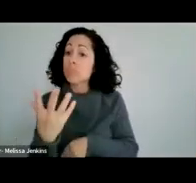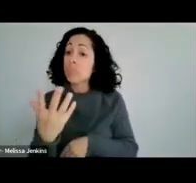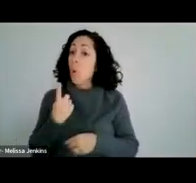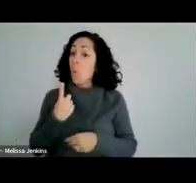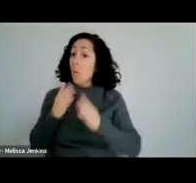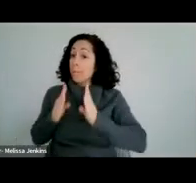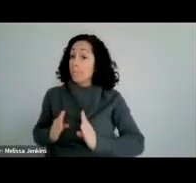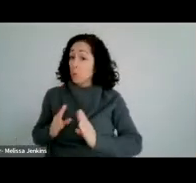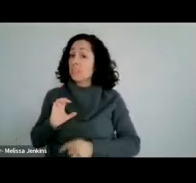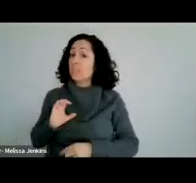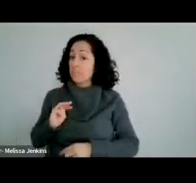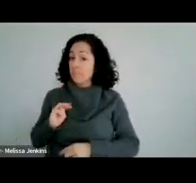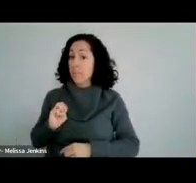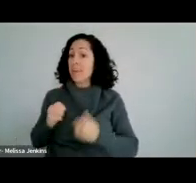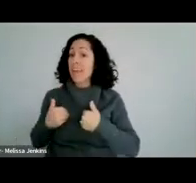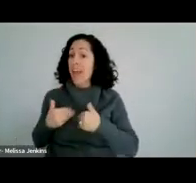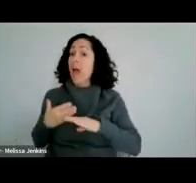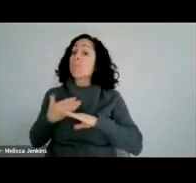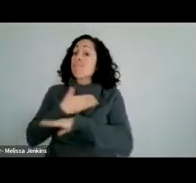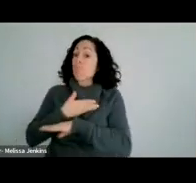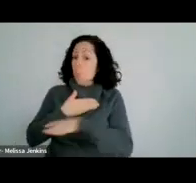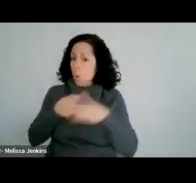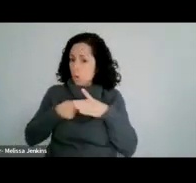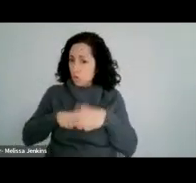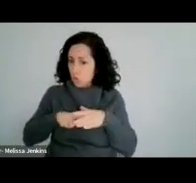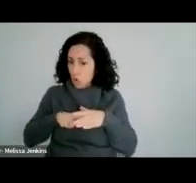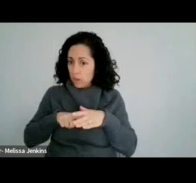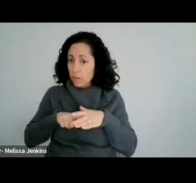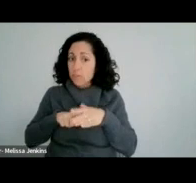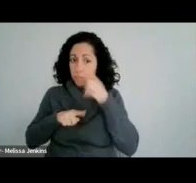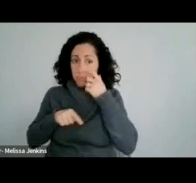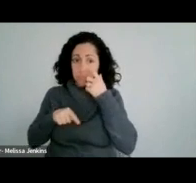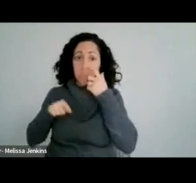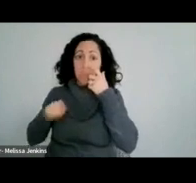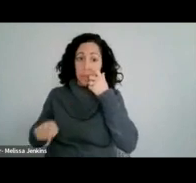was enrolled into the group receiving 200 microgram dose.